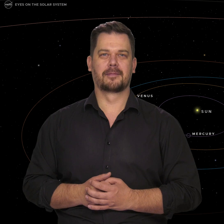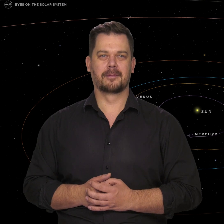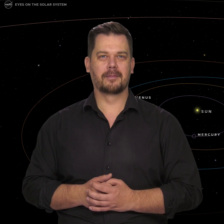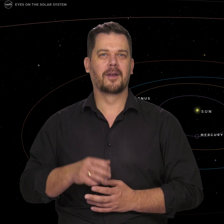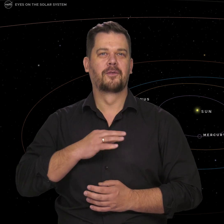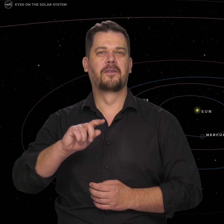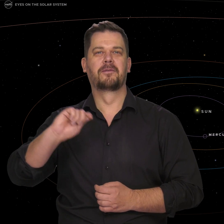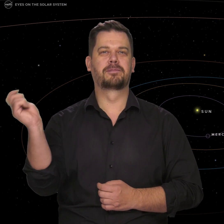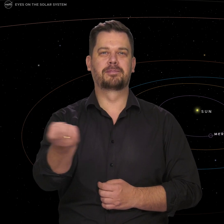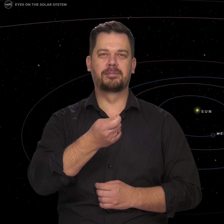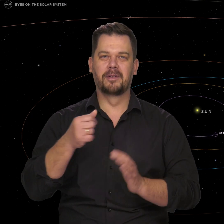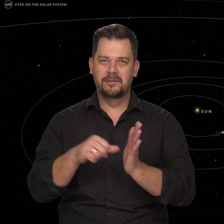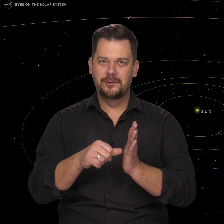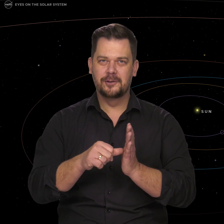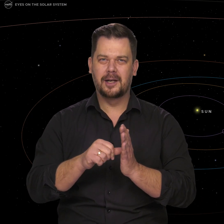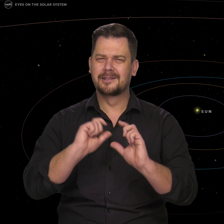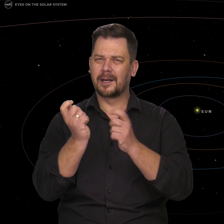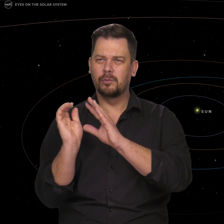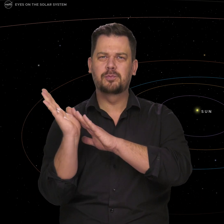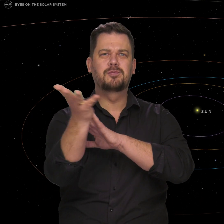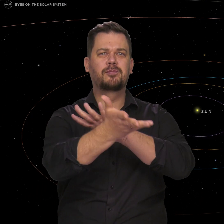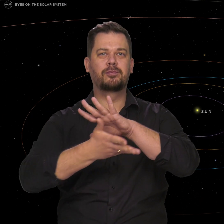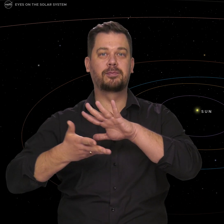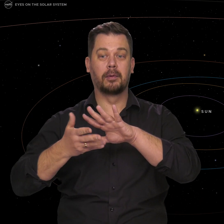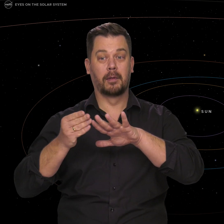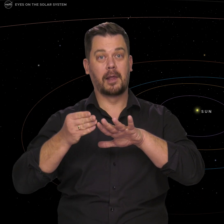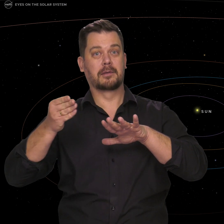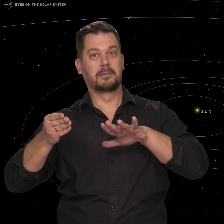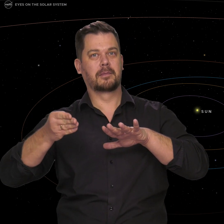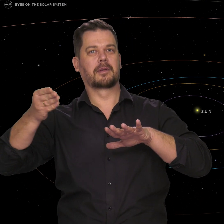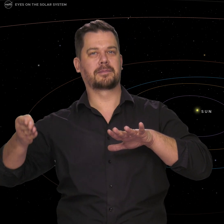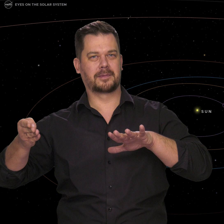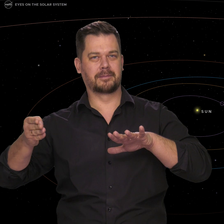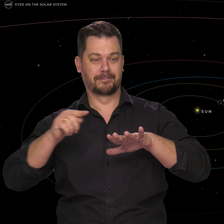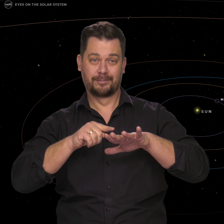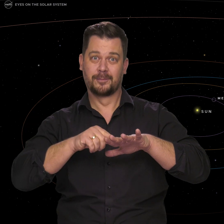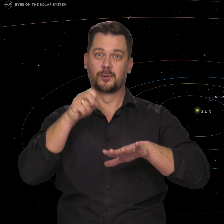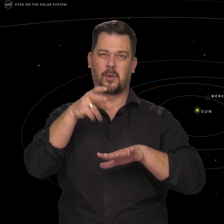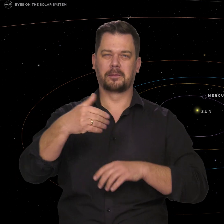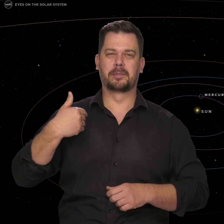In our journey through the Solar System, we are increasingly moving away from the Sun.